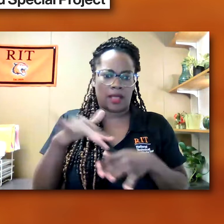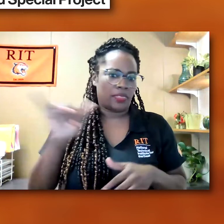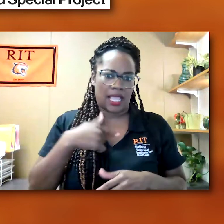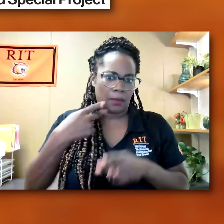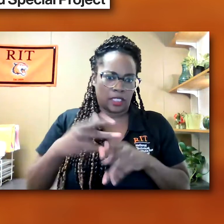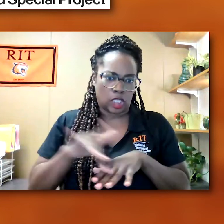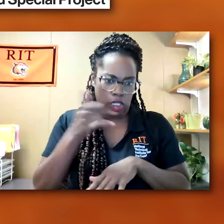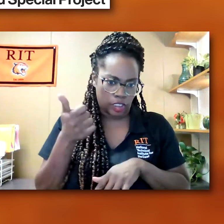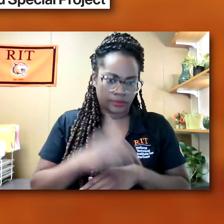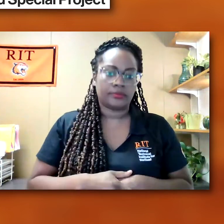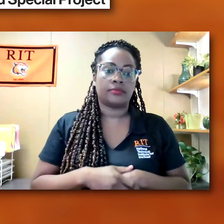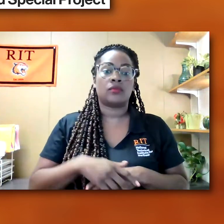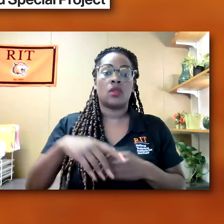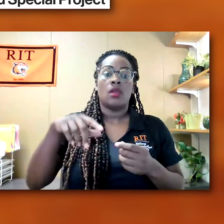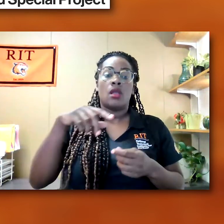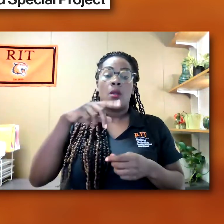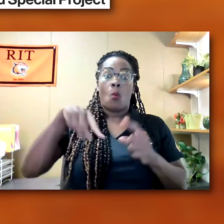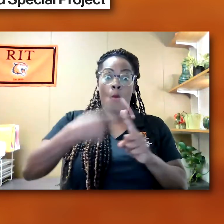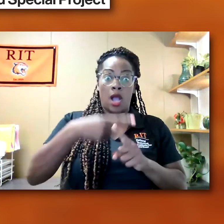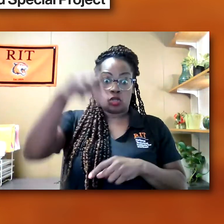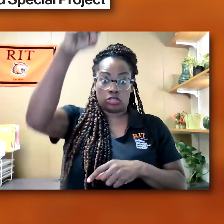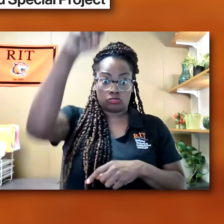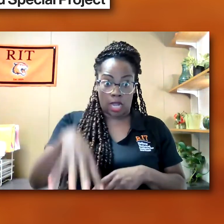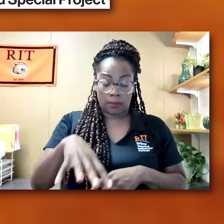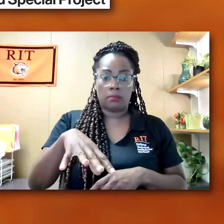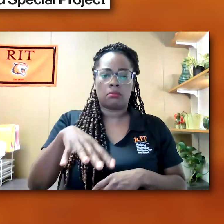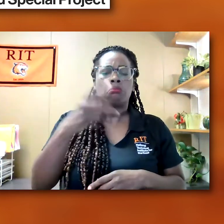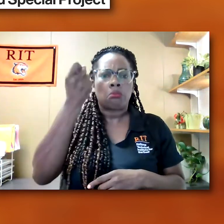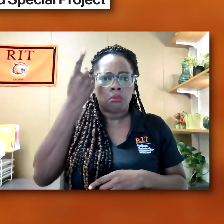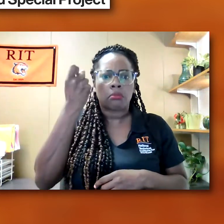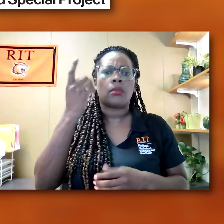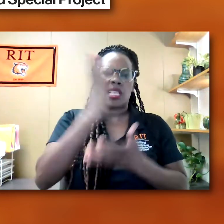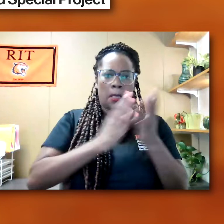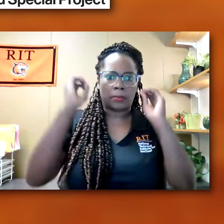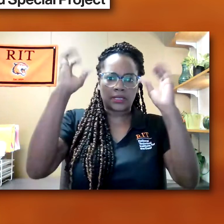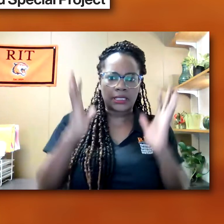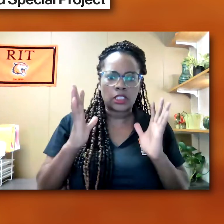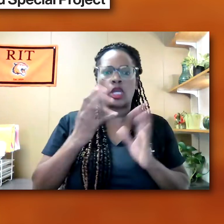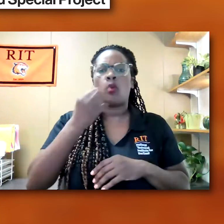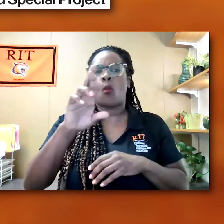to save the egg that way. We want to make sure that you're thinking outside of the box without a parachute.